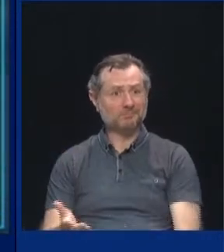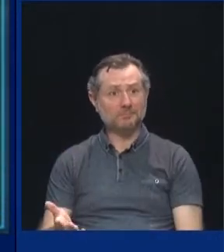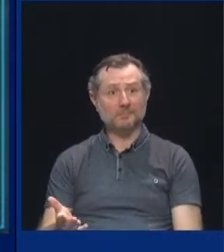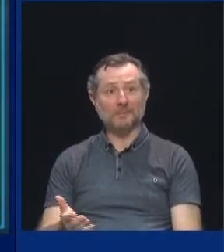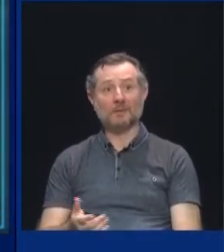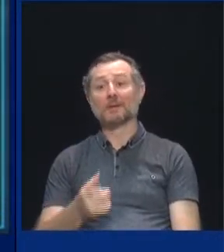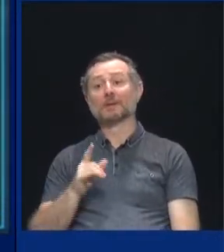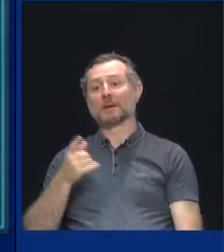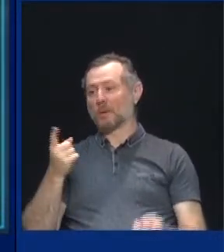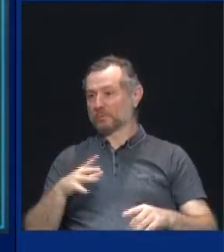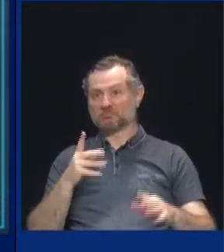SPREAD OF COVID.